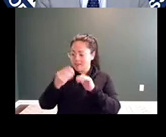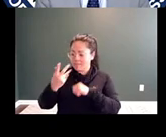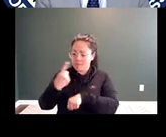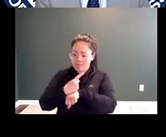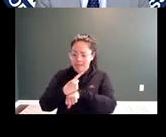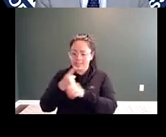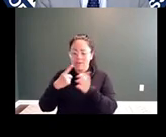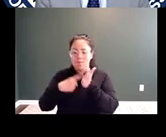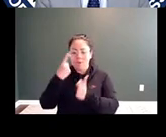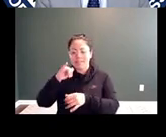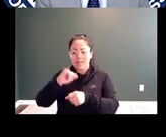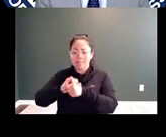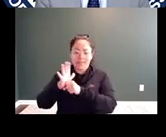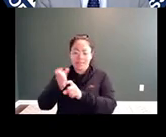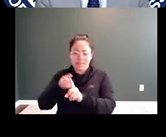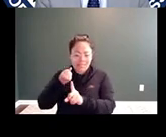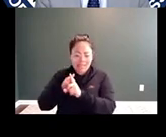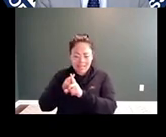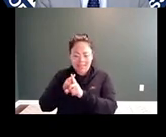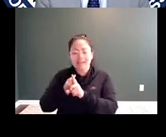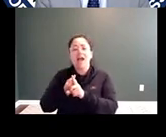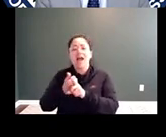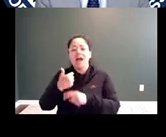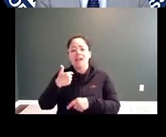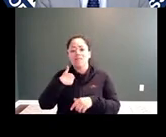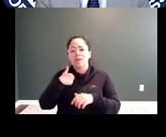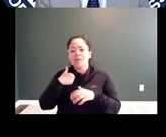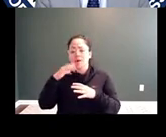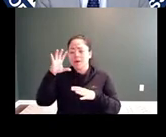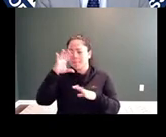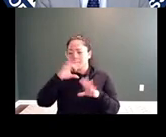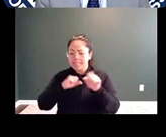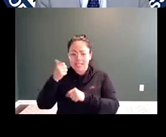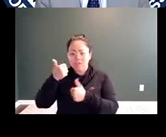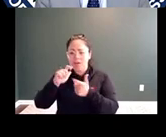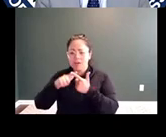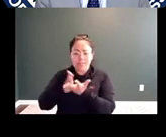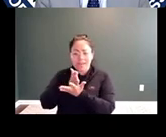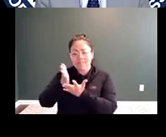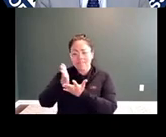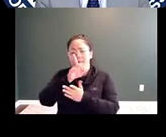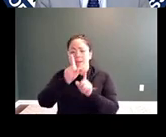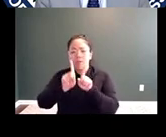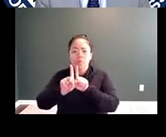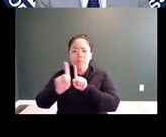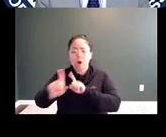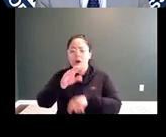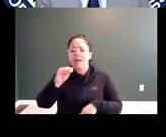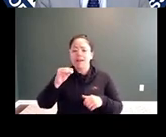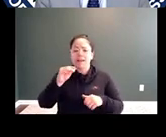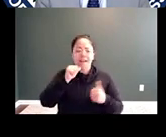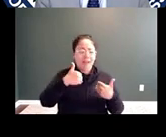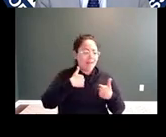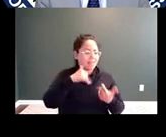once the pandemic hit. And as we were missing and trying to navigate, being remote and not having those day-in day-out conversations,